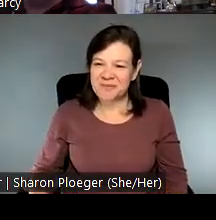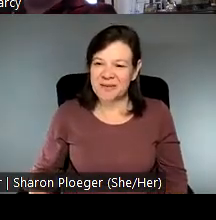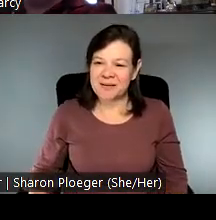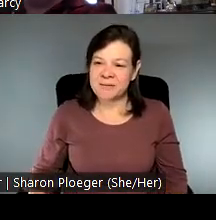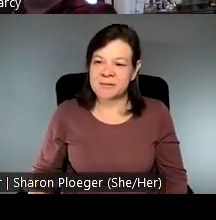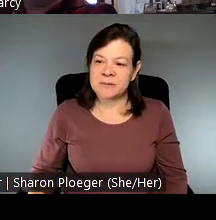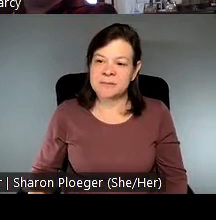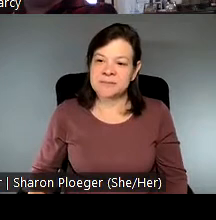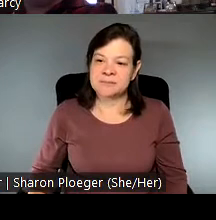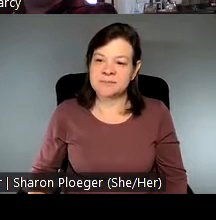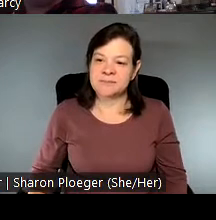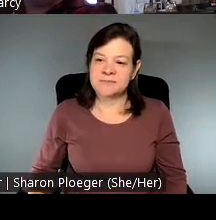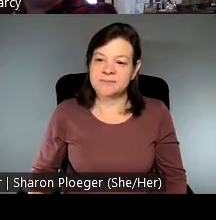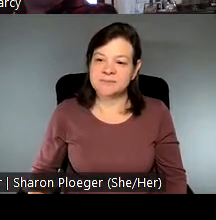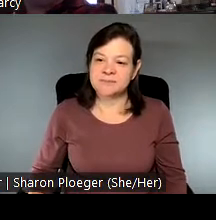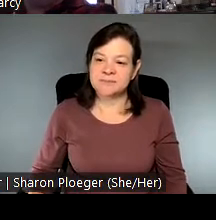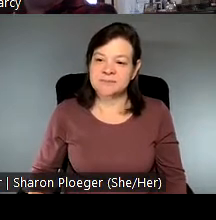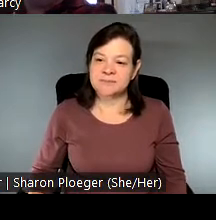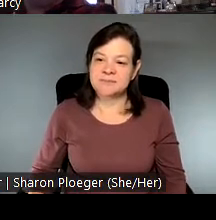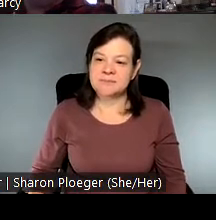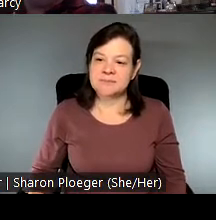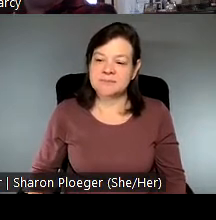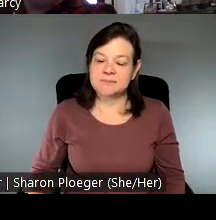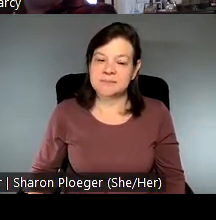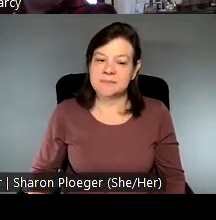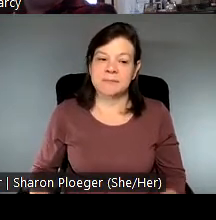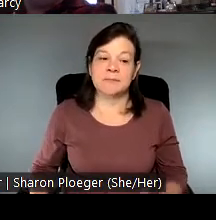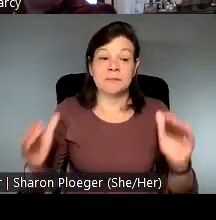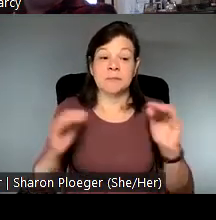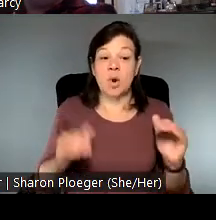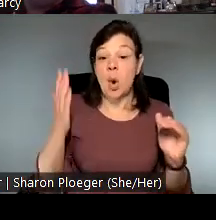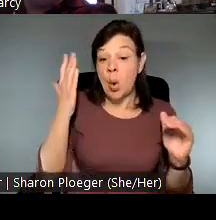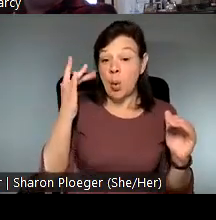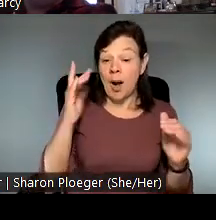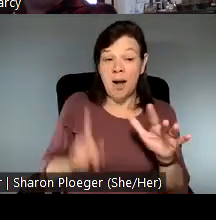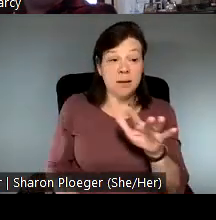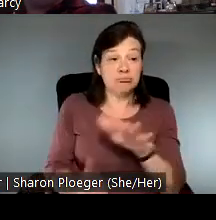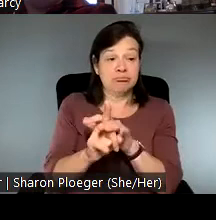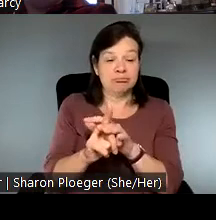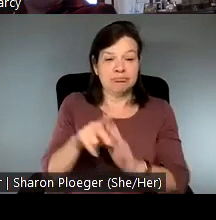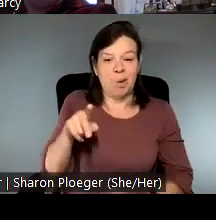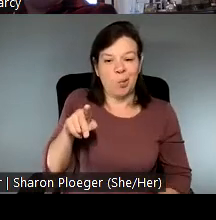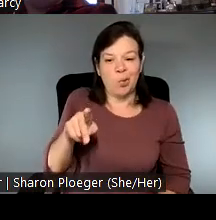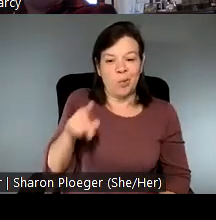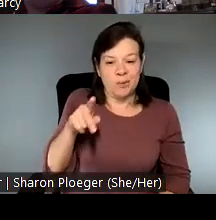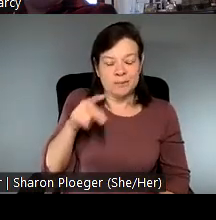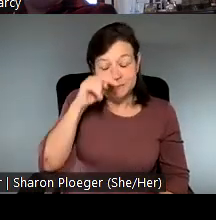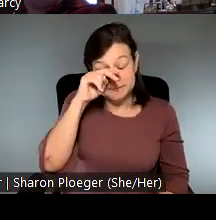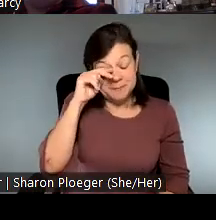So next we have Why Attend:, and then we have a brief little sort of sizzle reel